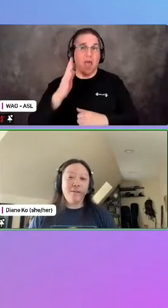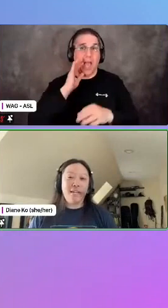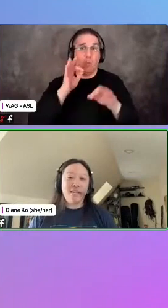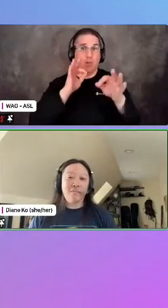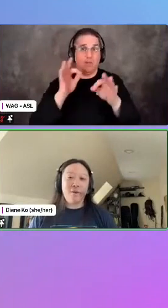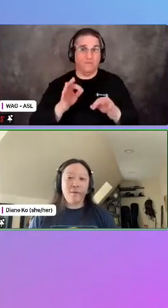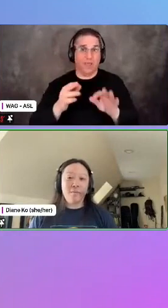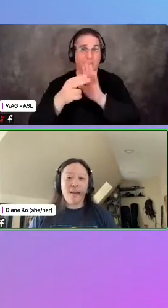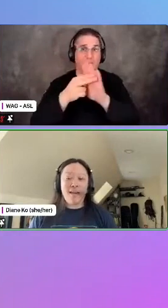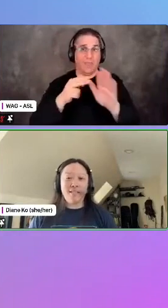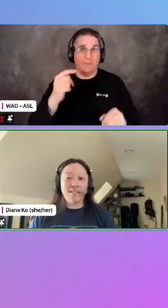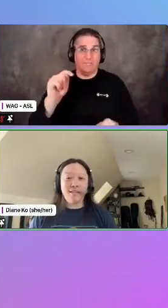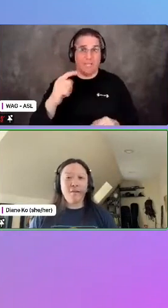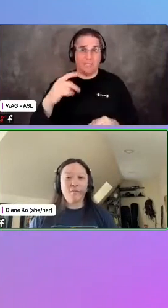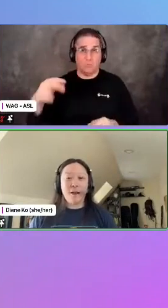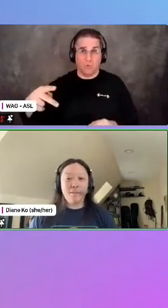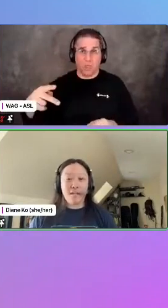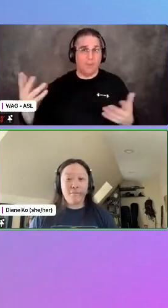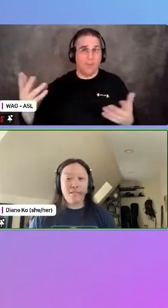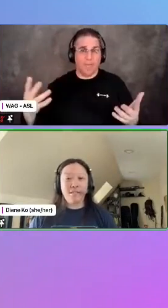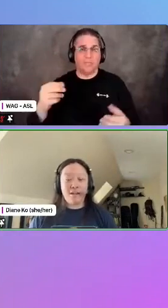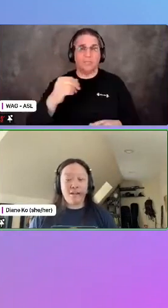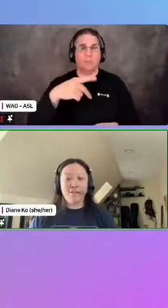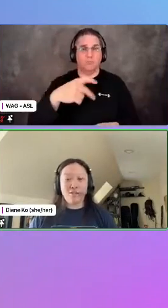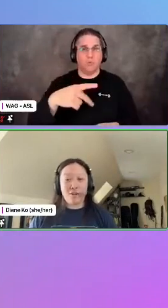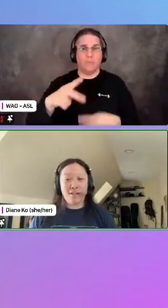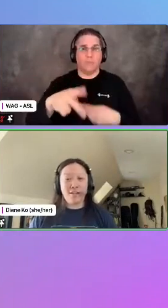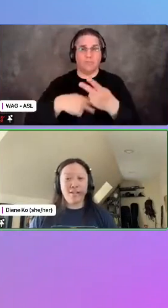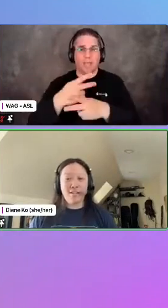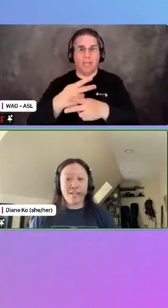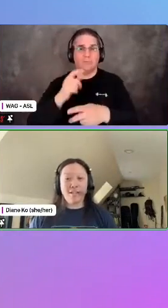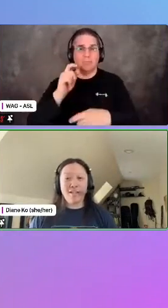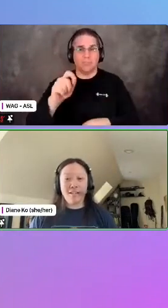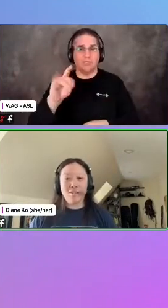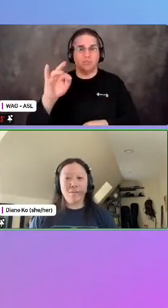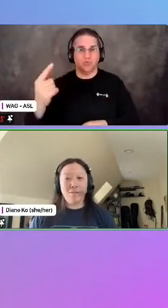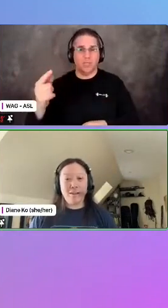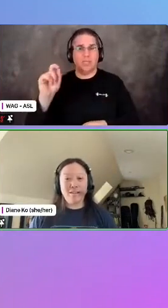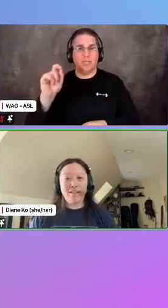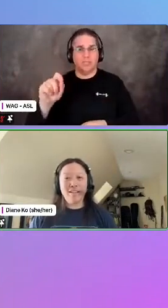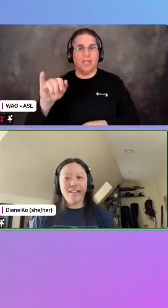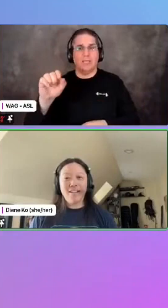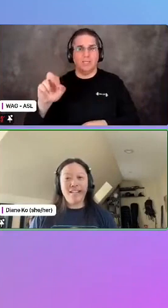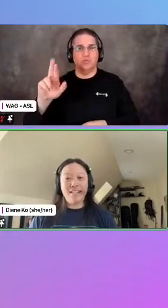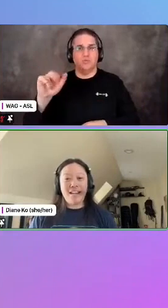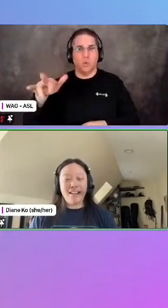component reusability. This is especially useful for a component library where you can define a set of shared